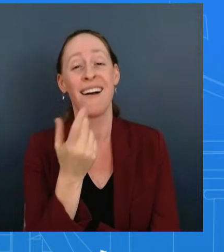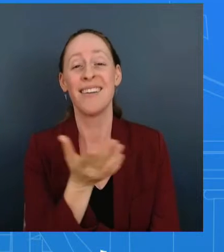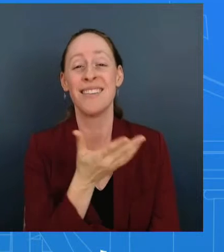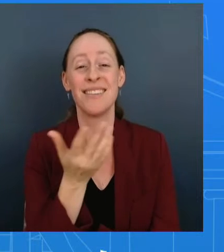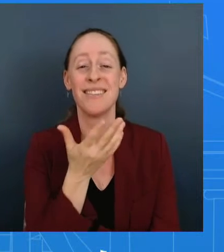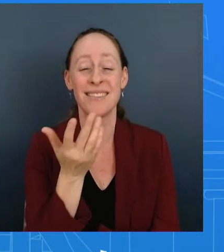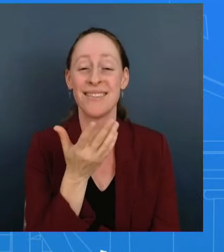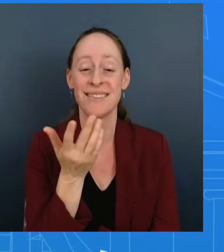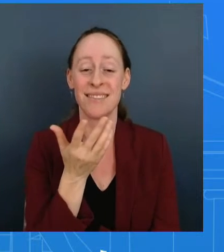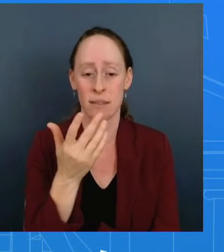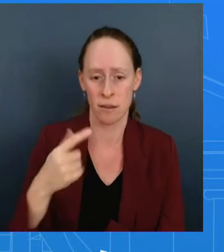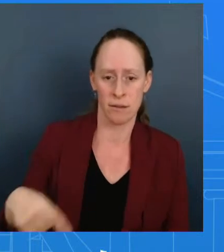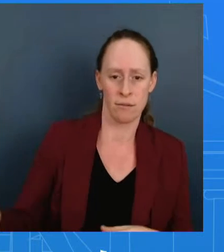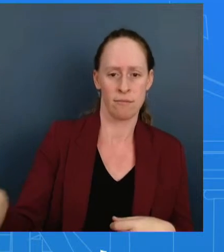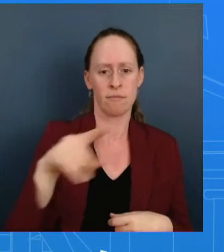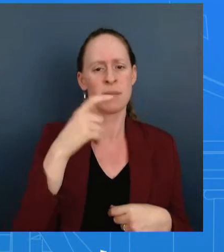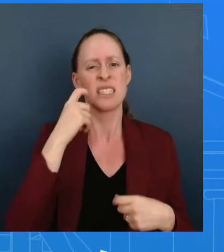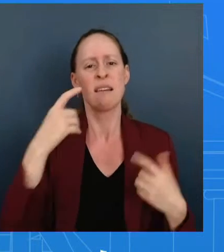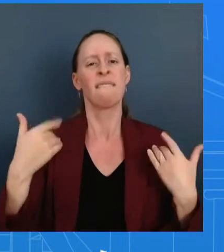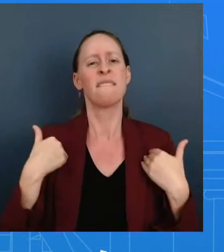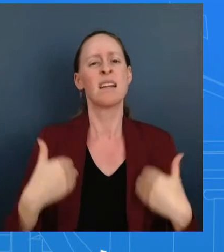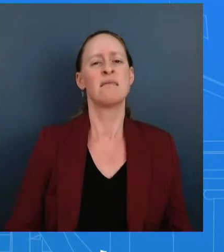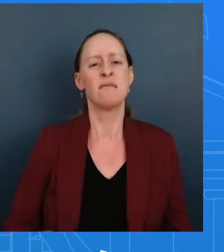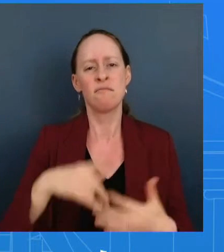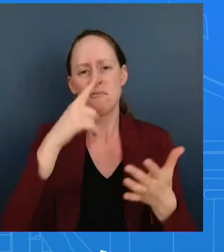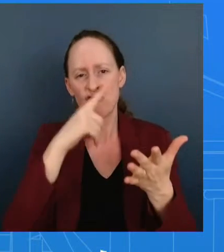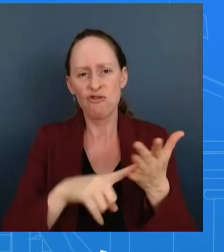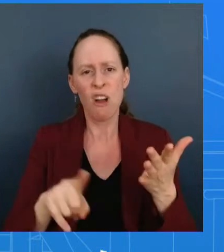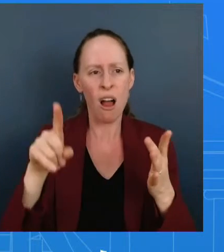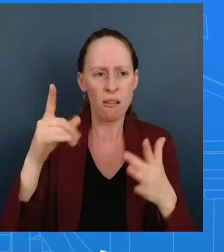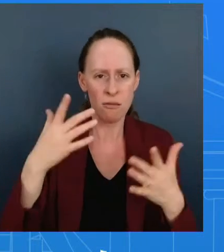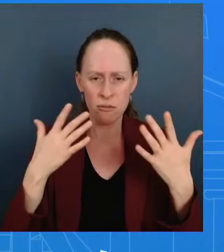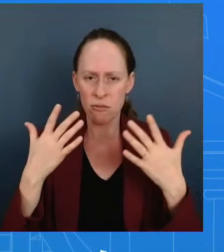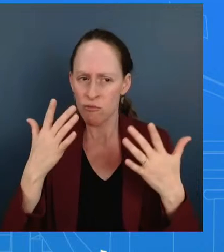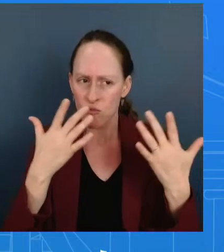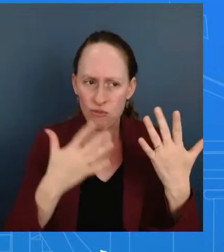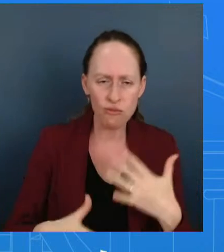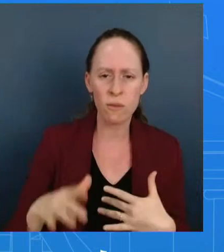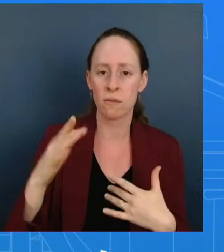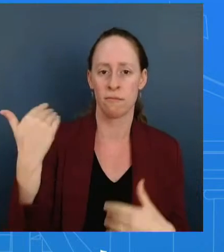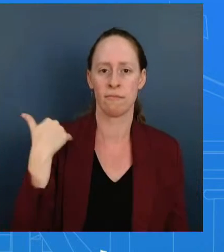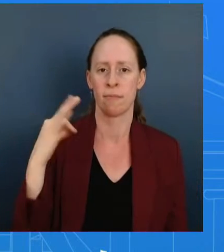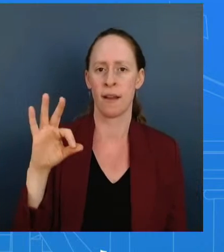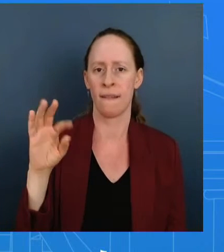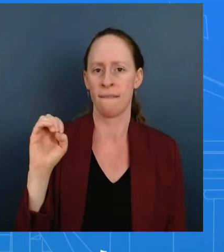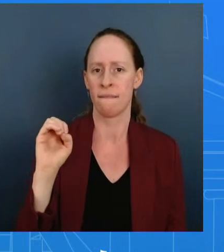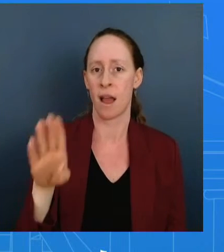and the physical was very clear. It was a comprehensive physical. It's -- we gave out a report on that.